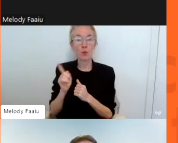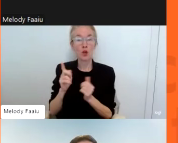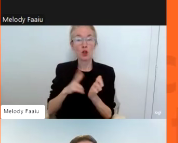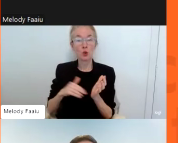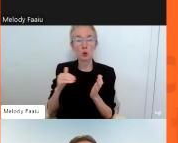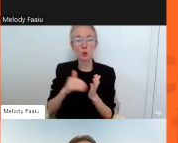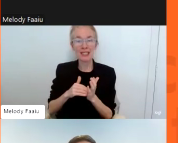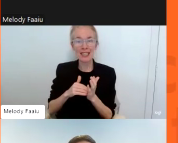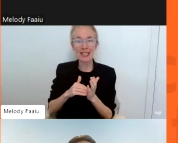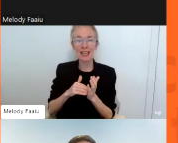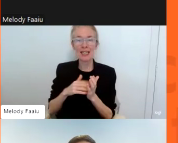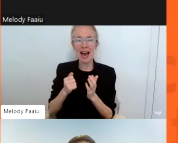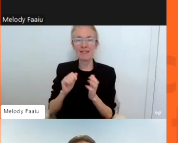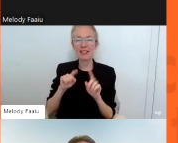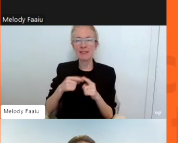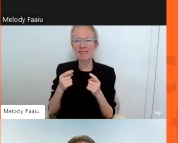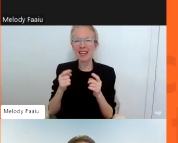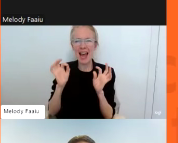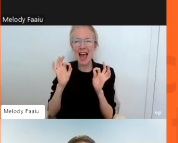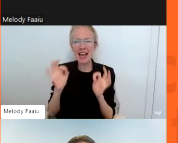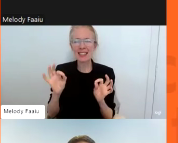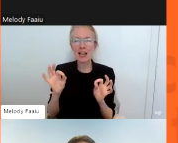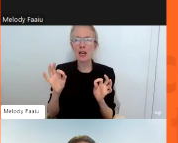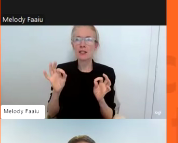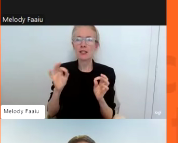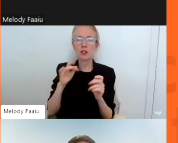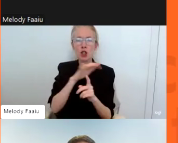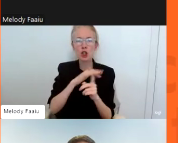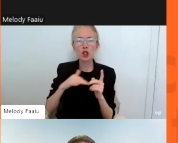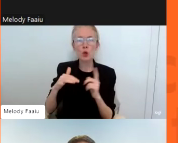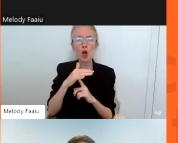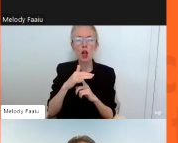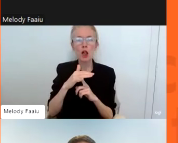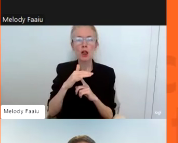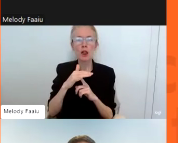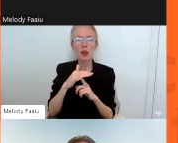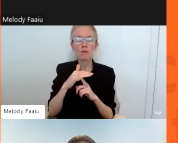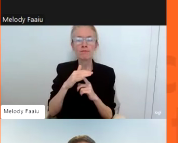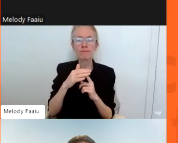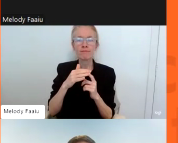schemes, like the winter heating subsidy, and that gets taxpayer